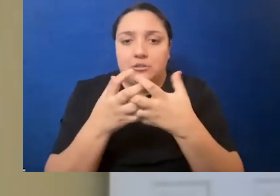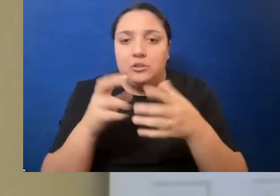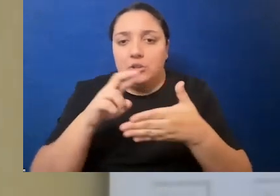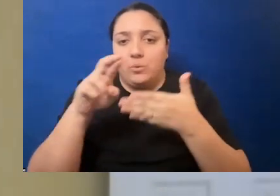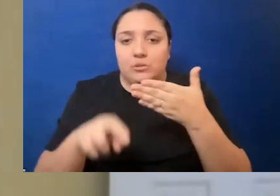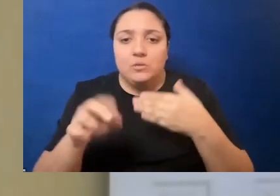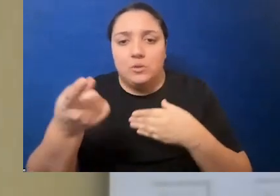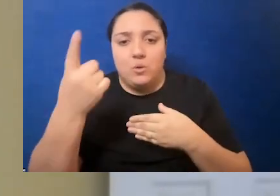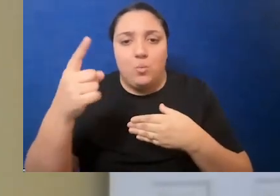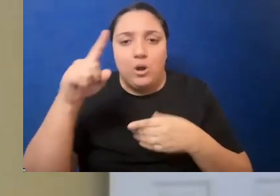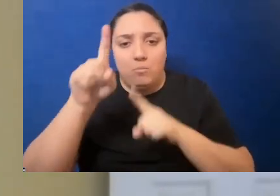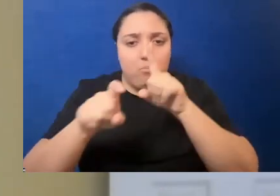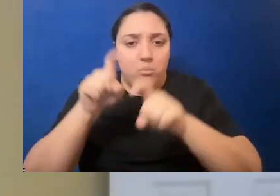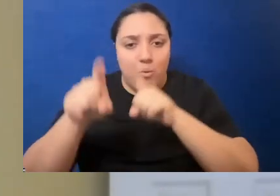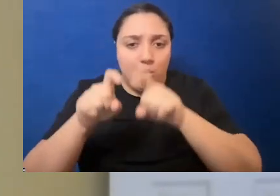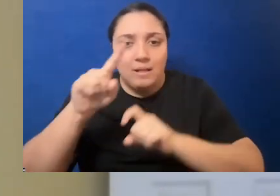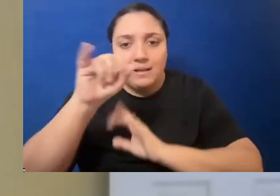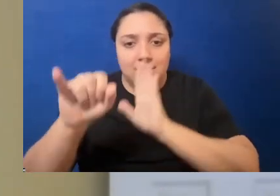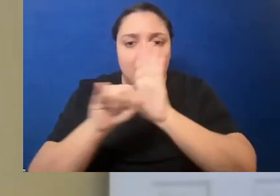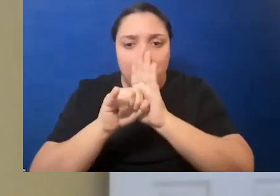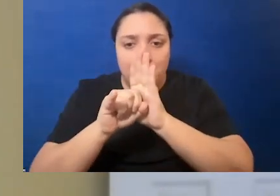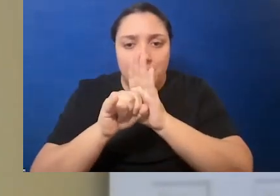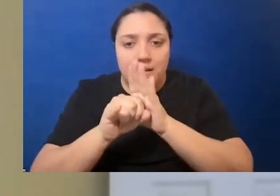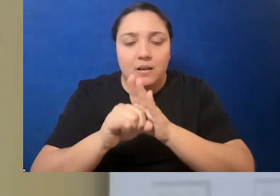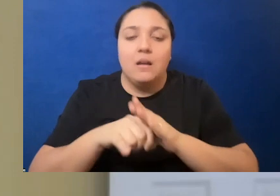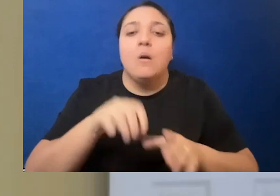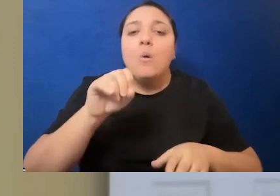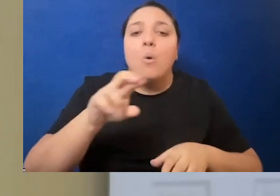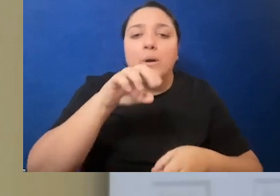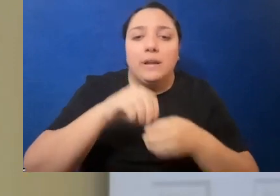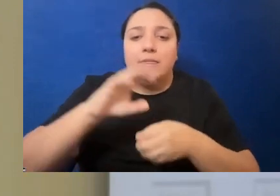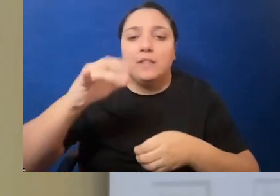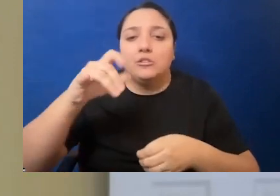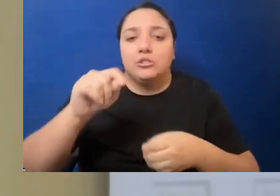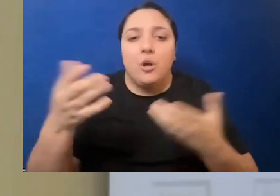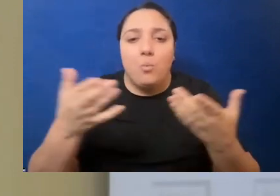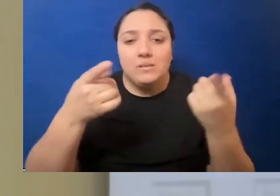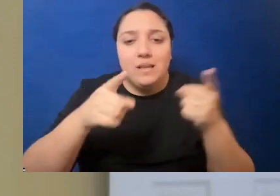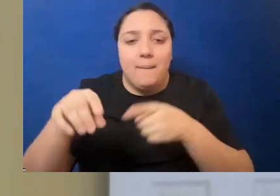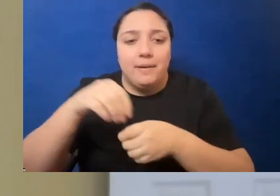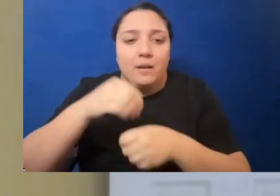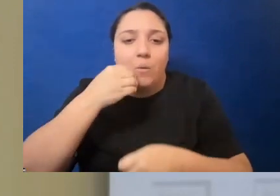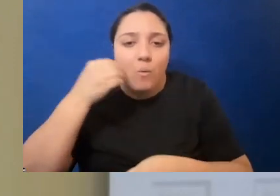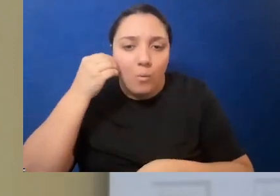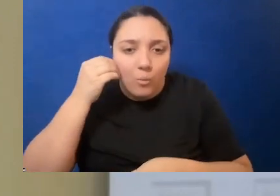THE RESULT OF THE ONE POLL, WHICH IDENTIFIED OR IN THE CHAT STUFF GOING ON AT HOME AS BEING